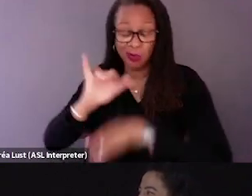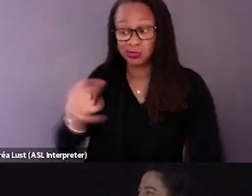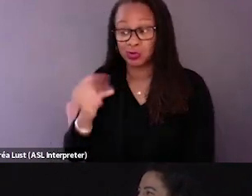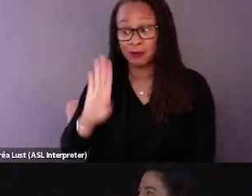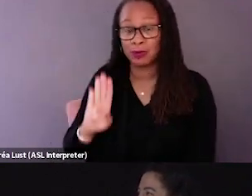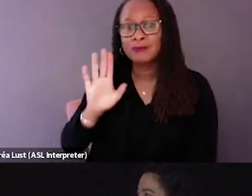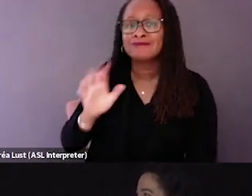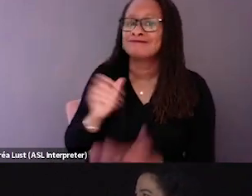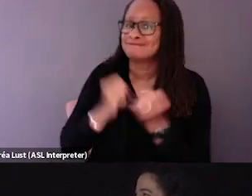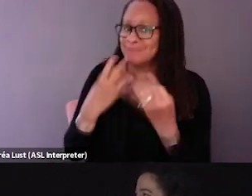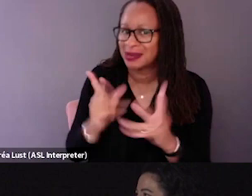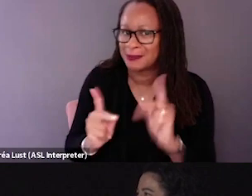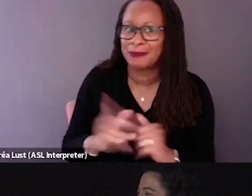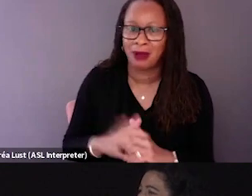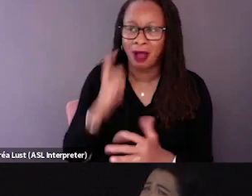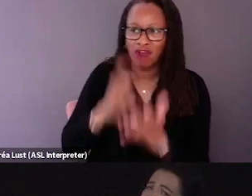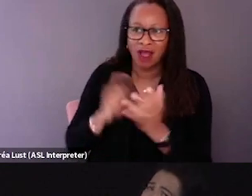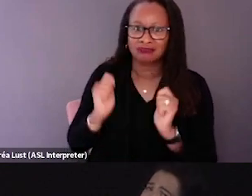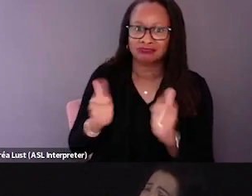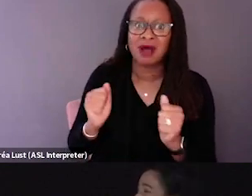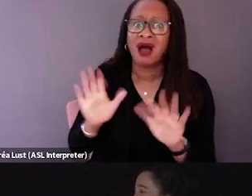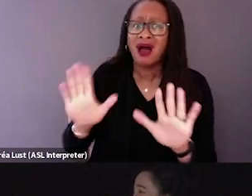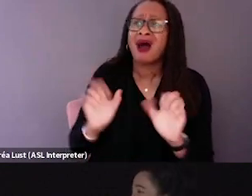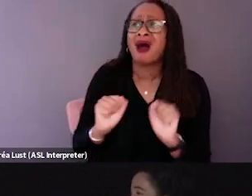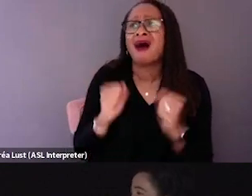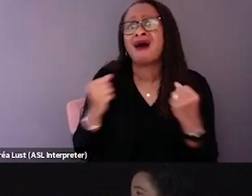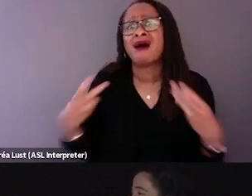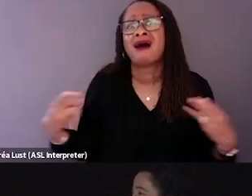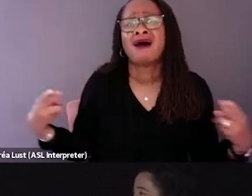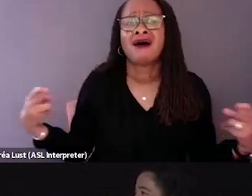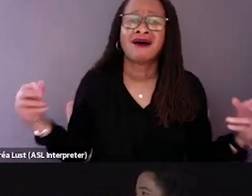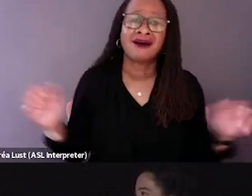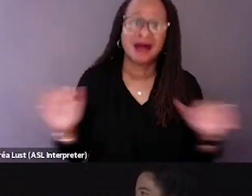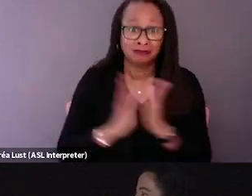a lot of people like instantly get that ah, you know, and are eager to participate.